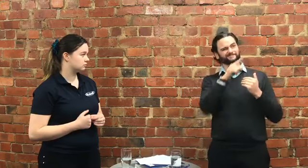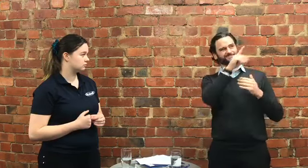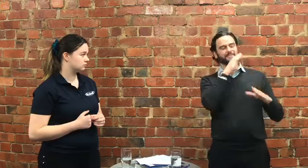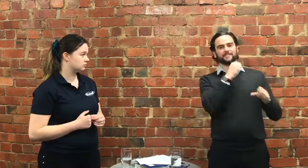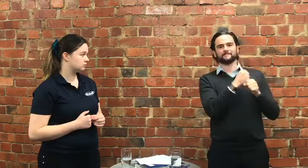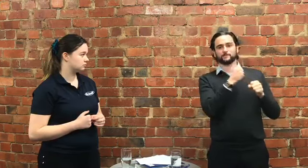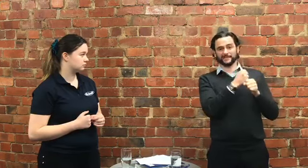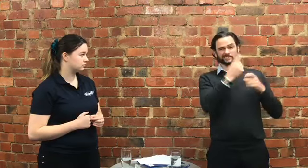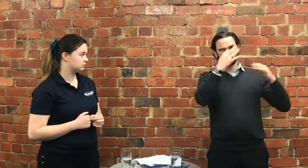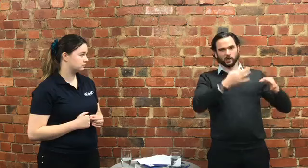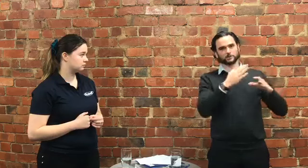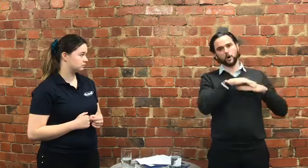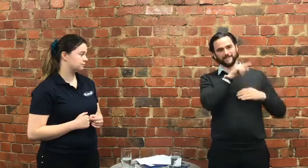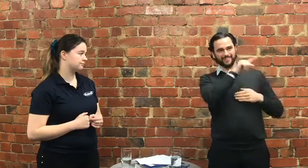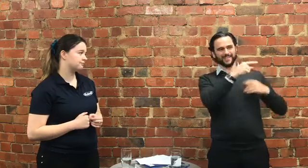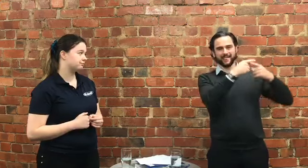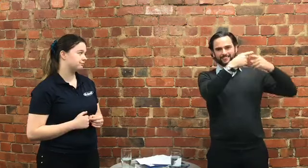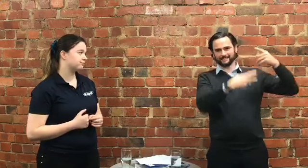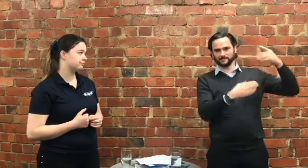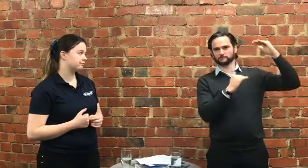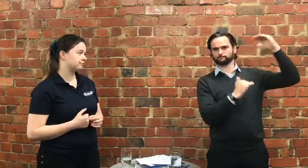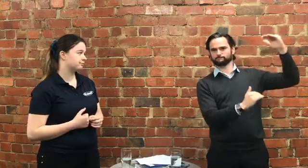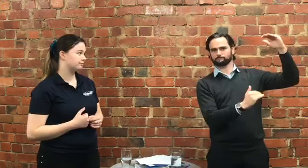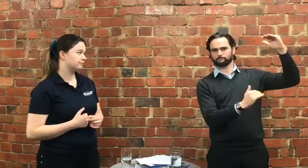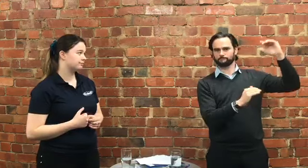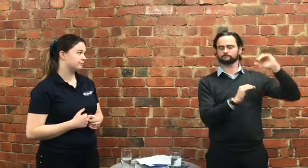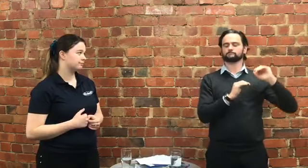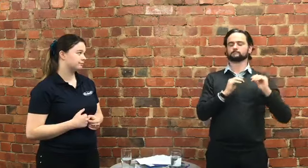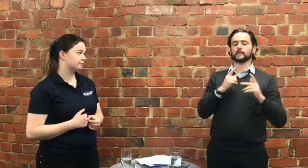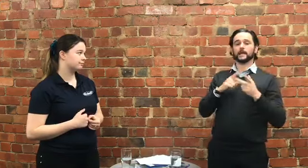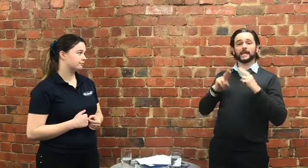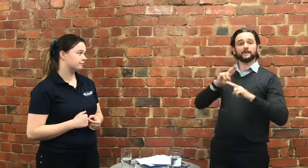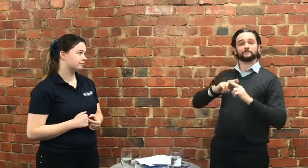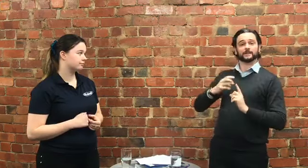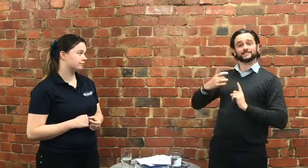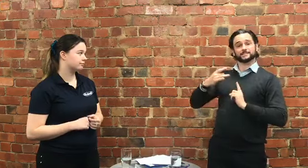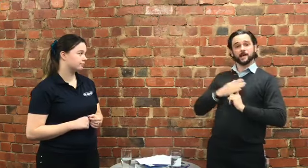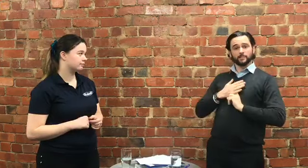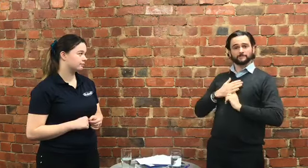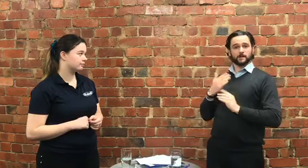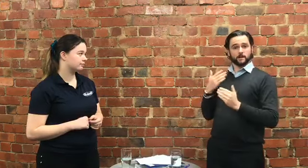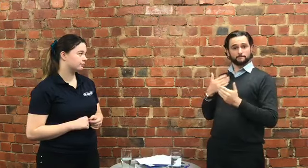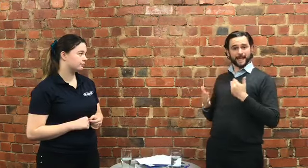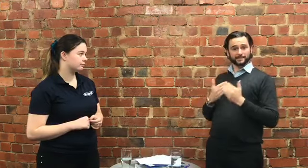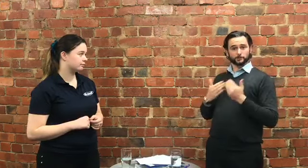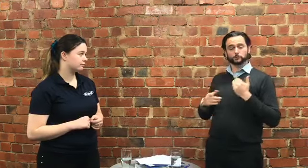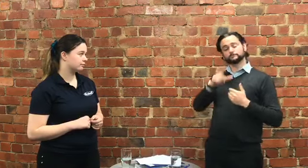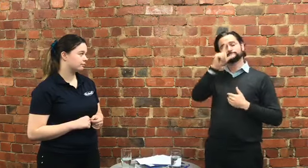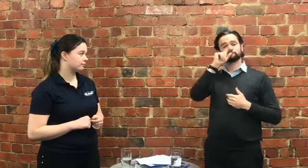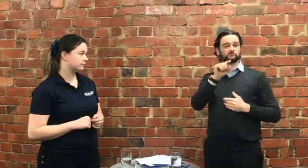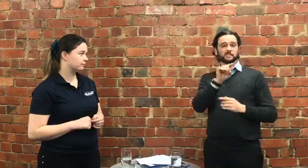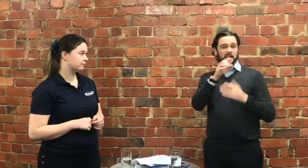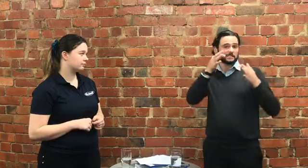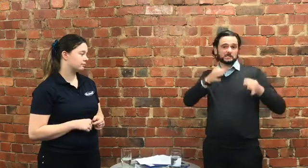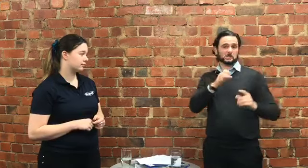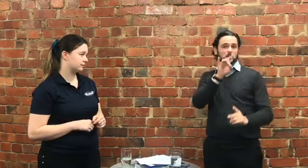If you're NDIA-managed, again the government decides what services are registered.